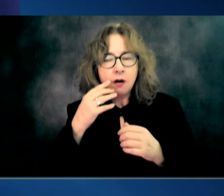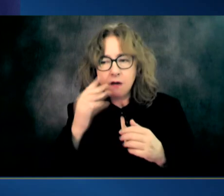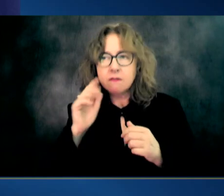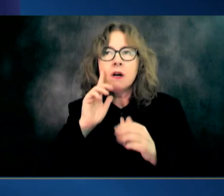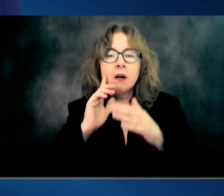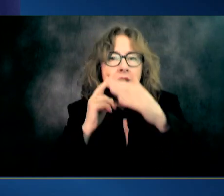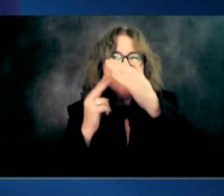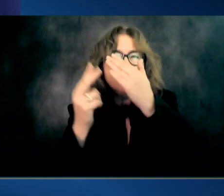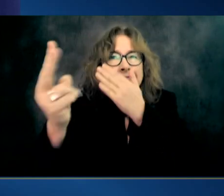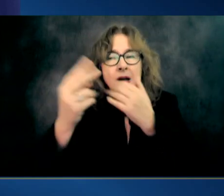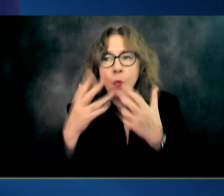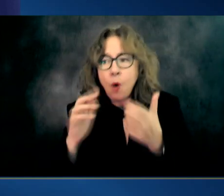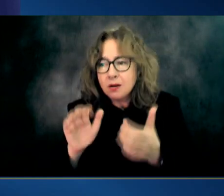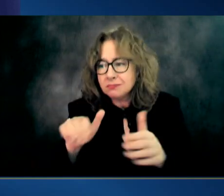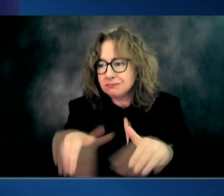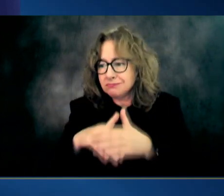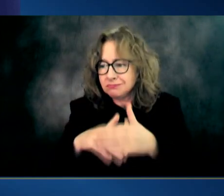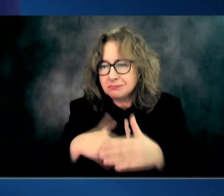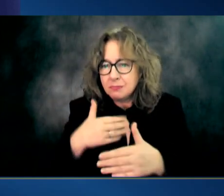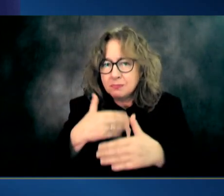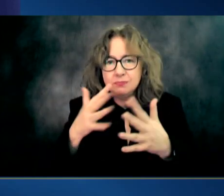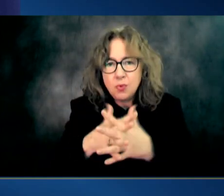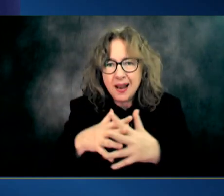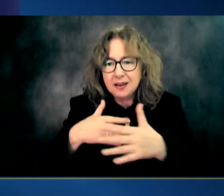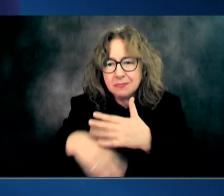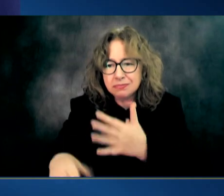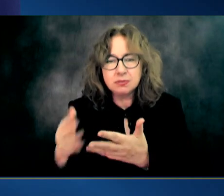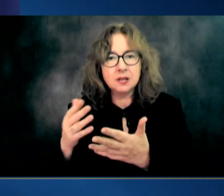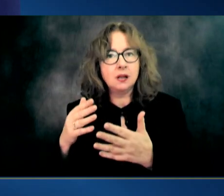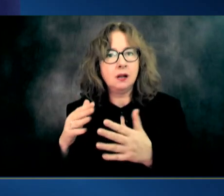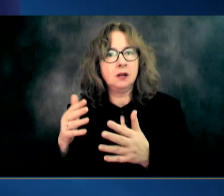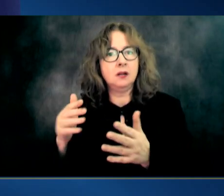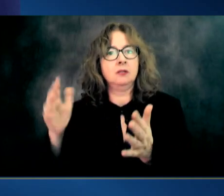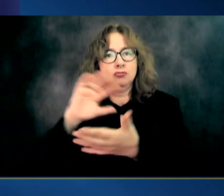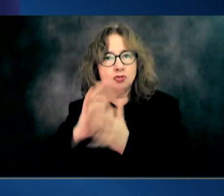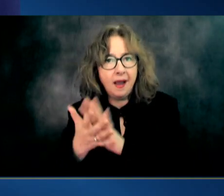exposed to cures and transformative therapies for sickle cell disease continue to live with the